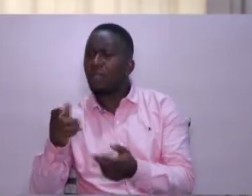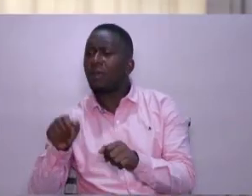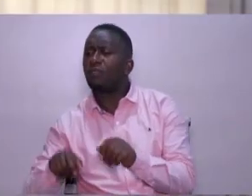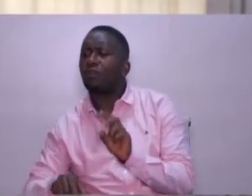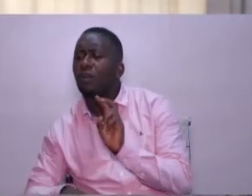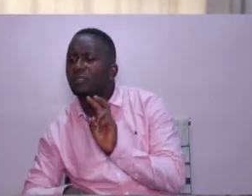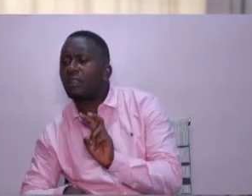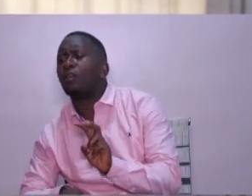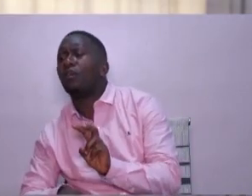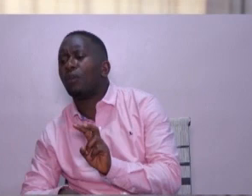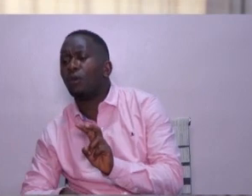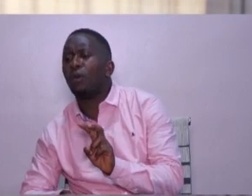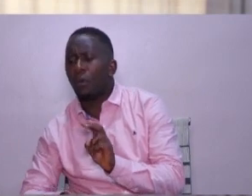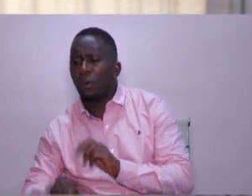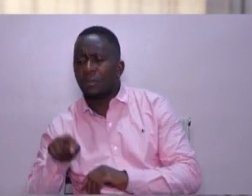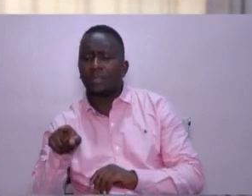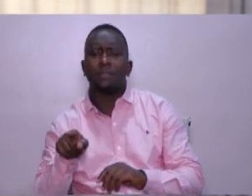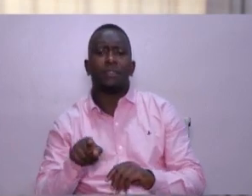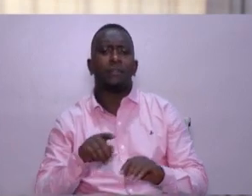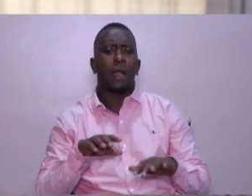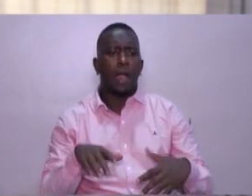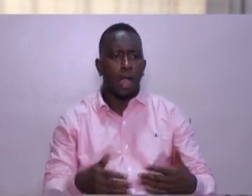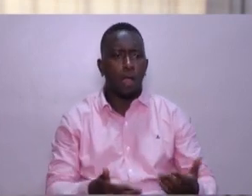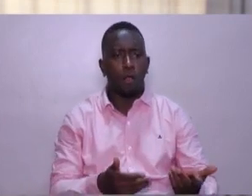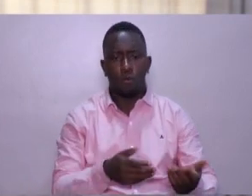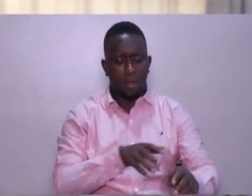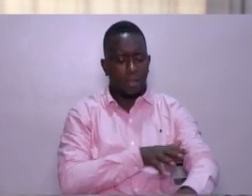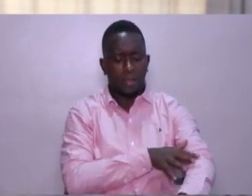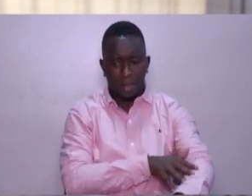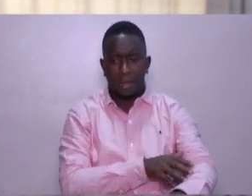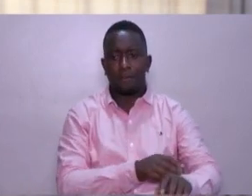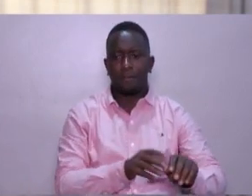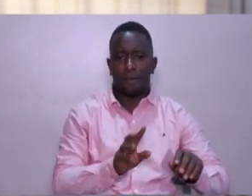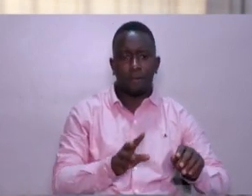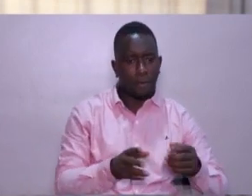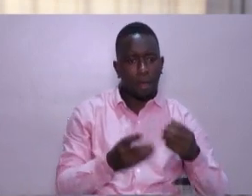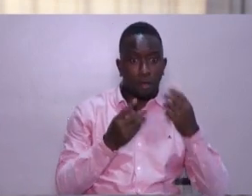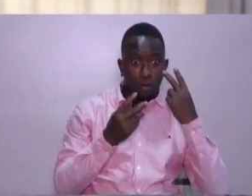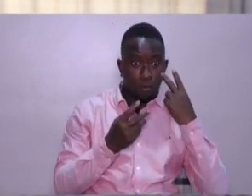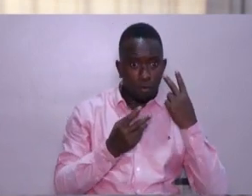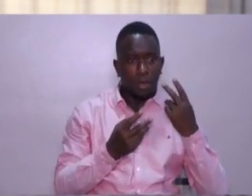So in this way they are able to interpret your instruction very correctly